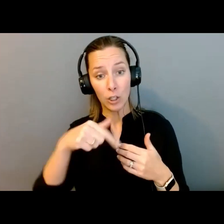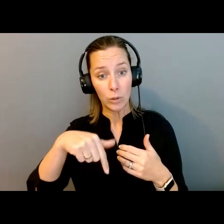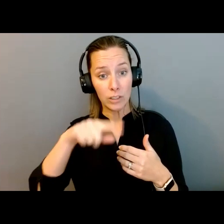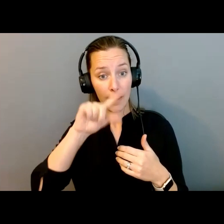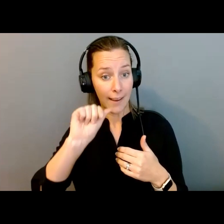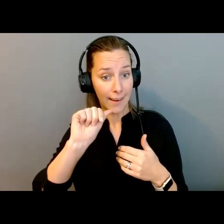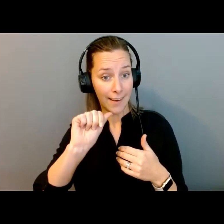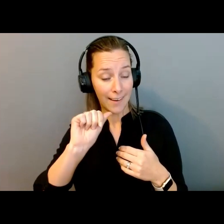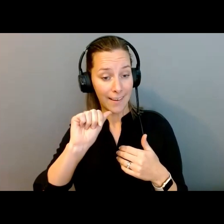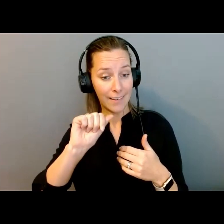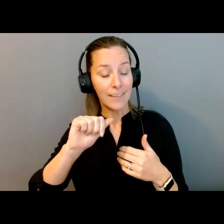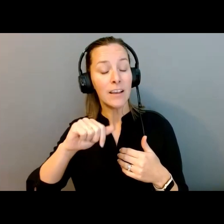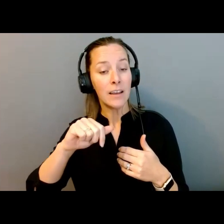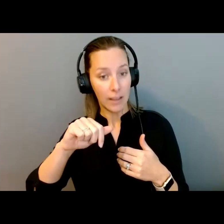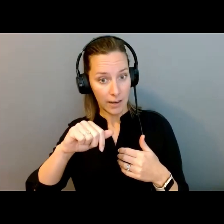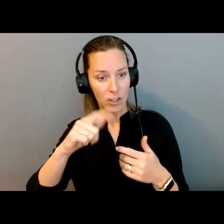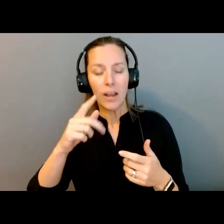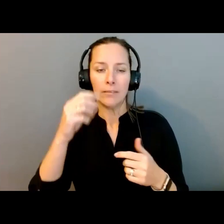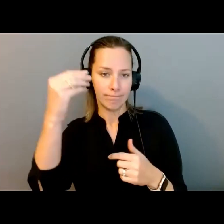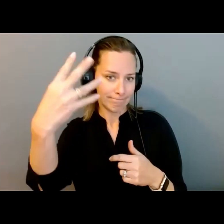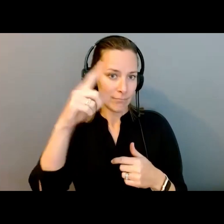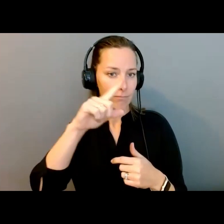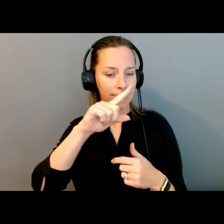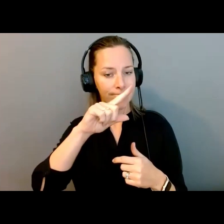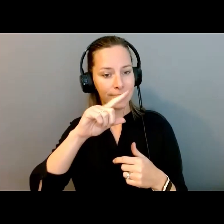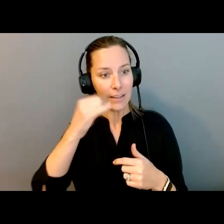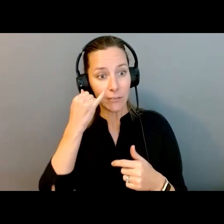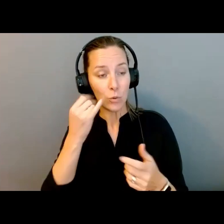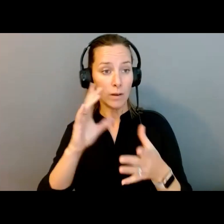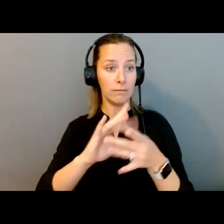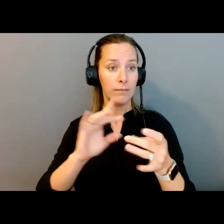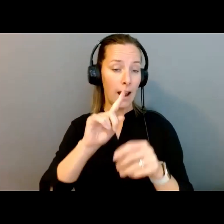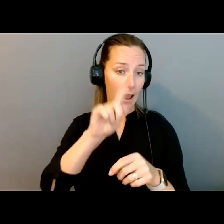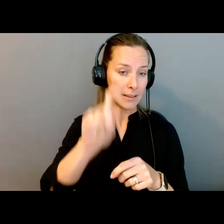I would suggest you turn on your camera if you're interested in speaking, and you raise your hand,